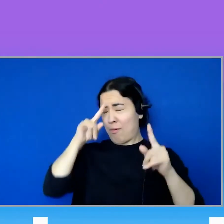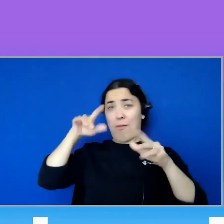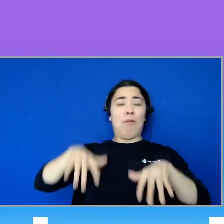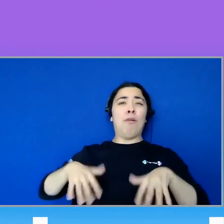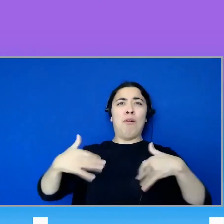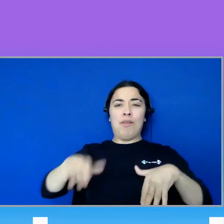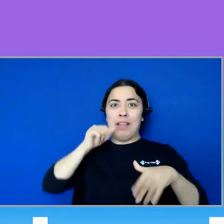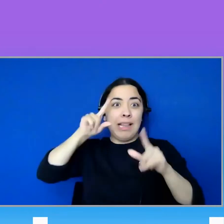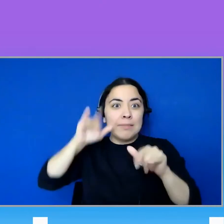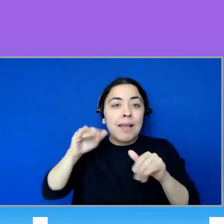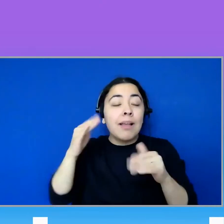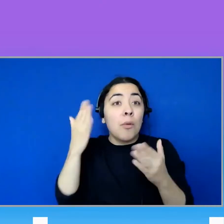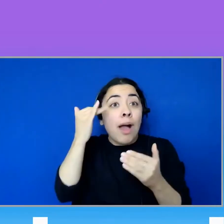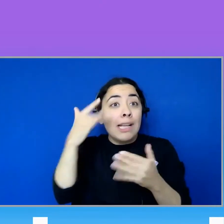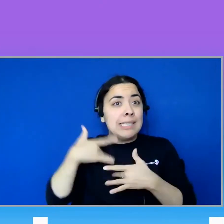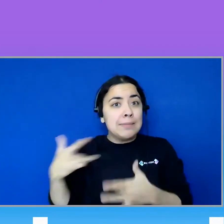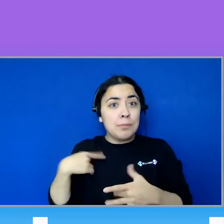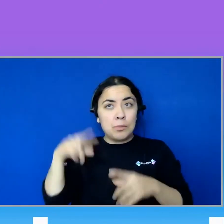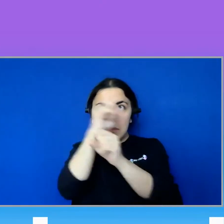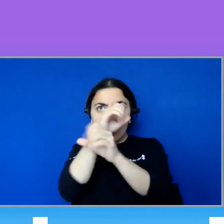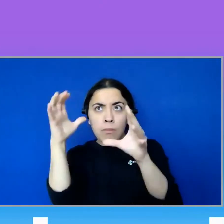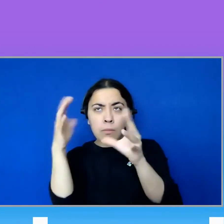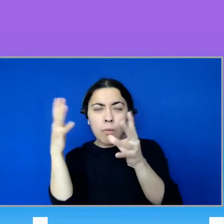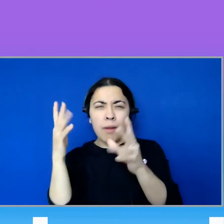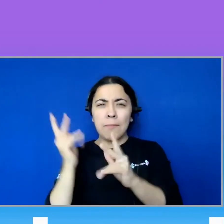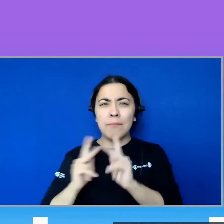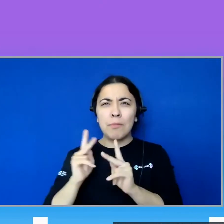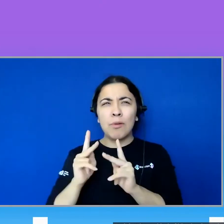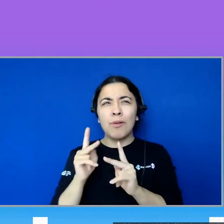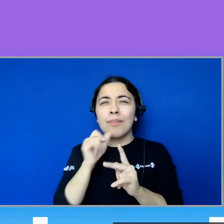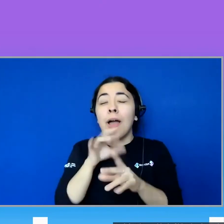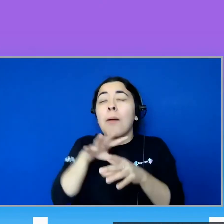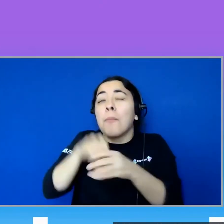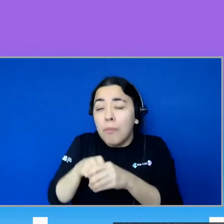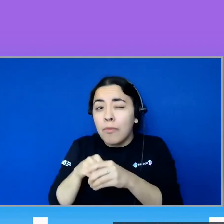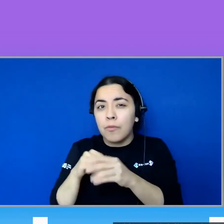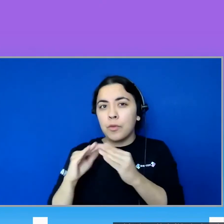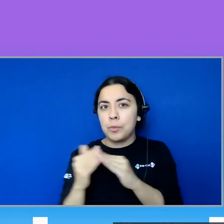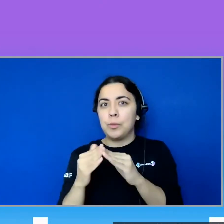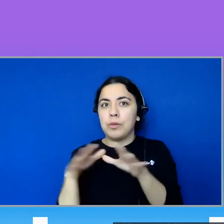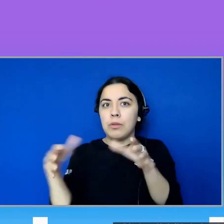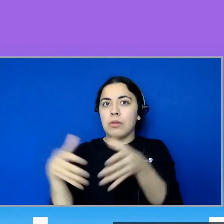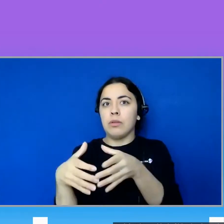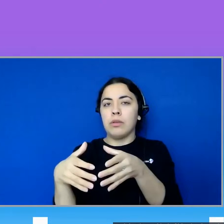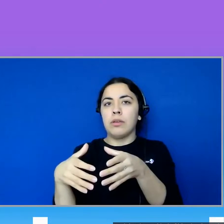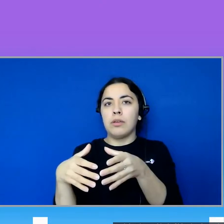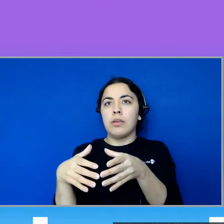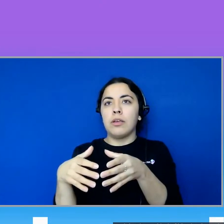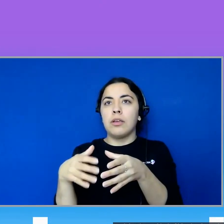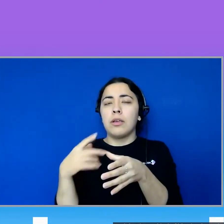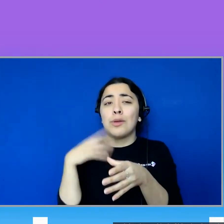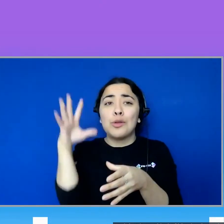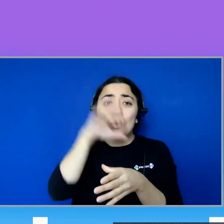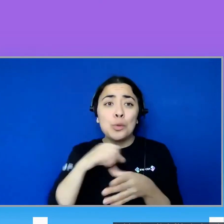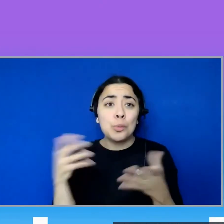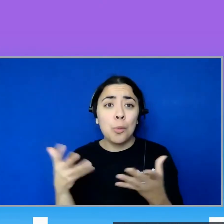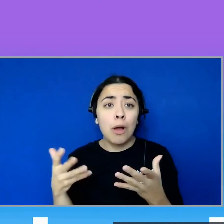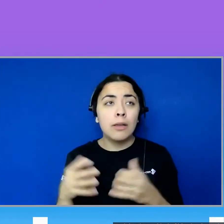know what? We typically I think that people that aren't really